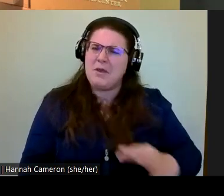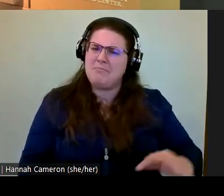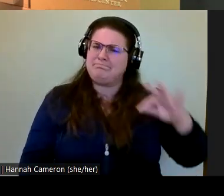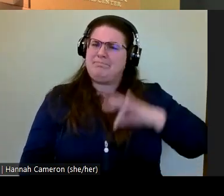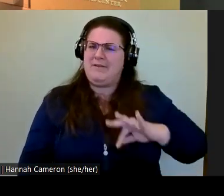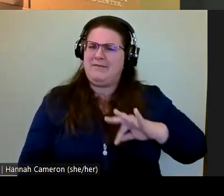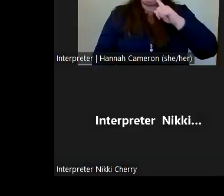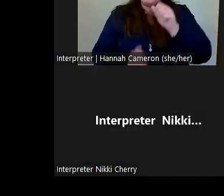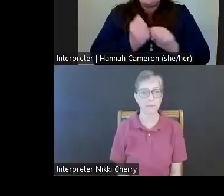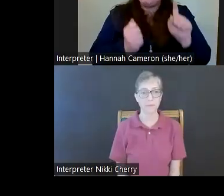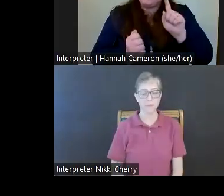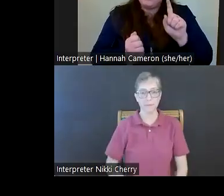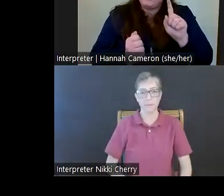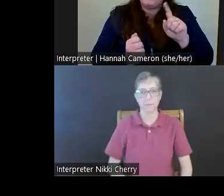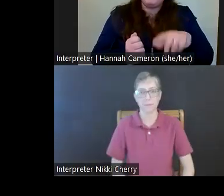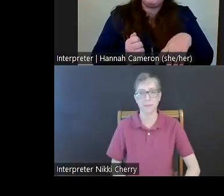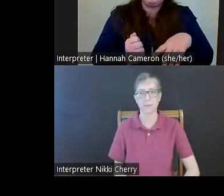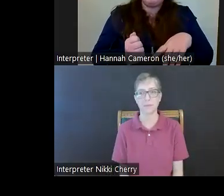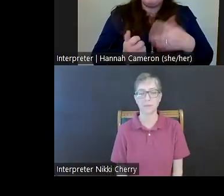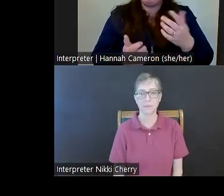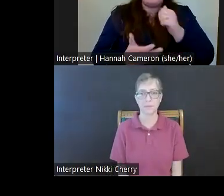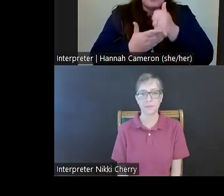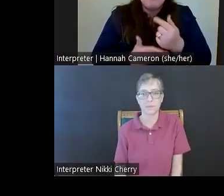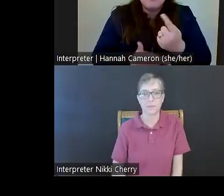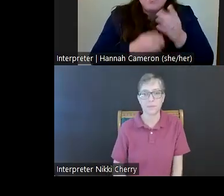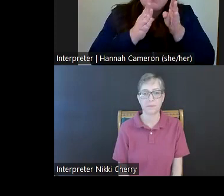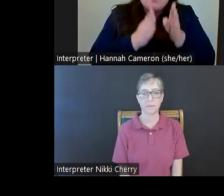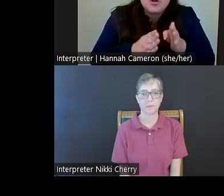I love this because I'm not just helping this one patient I'm teaching and these doctors I'm